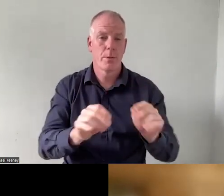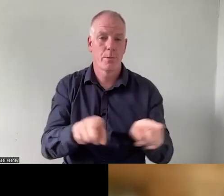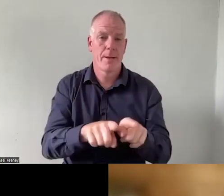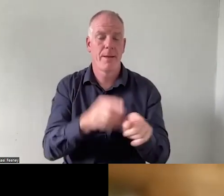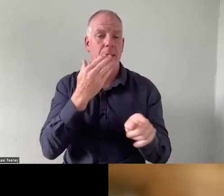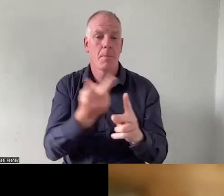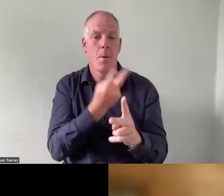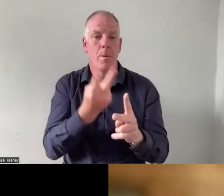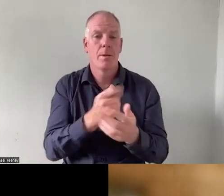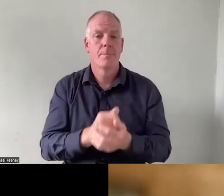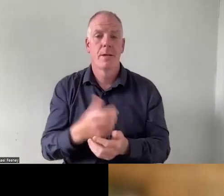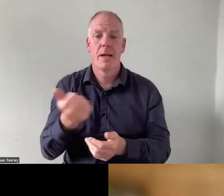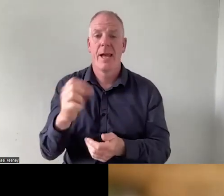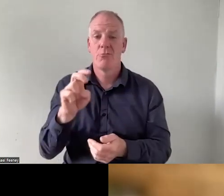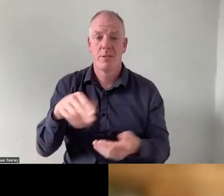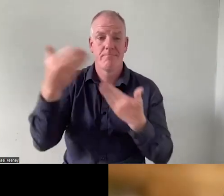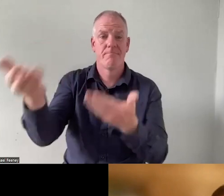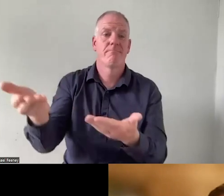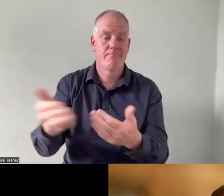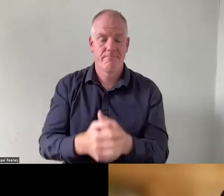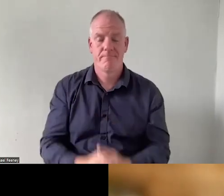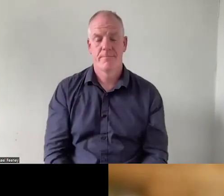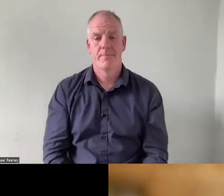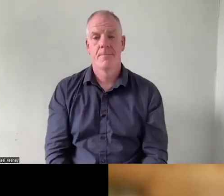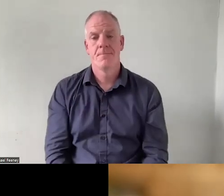and, Adrian, just back to you to say your farewells.